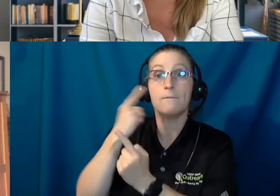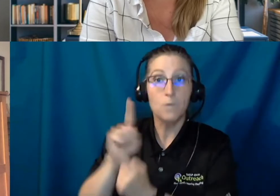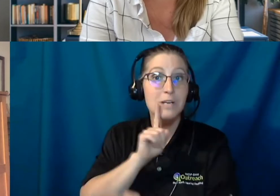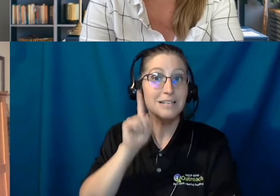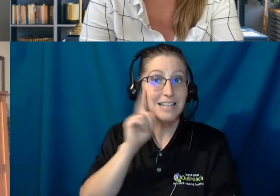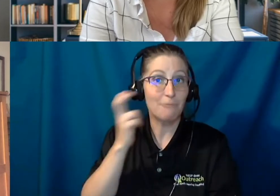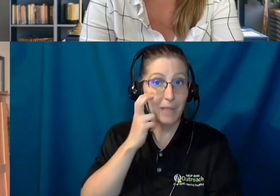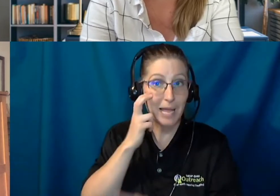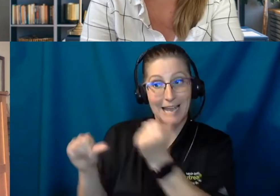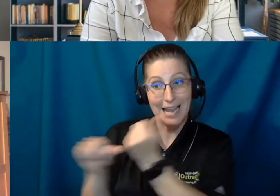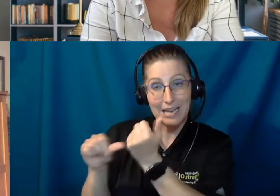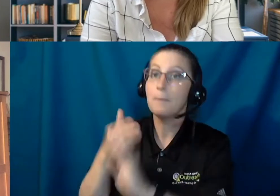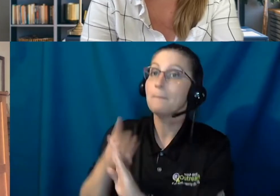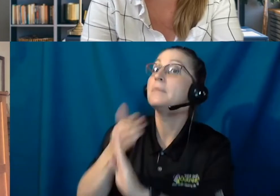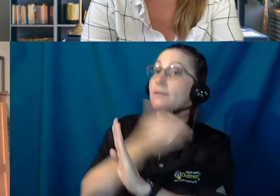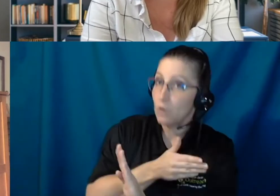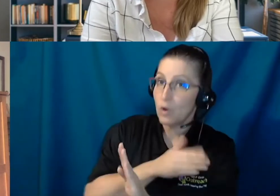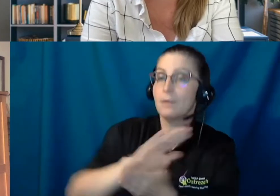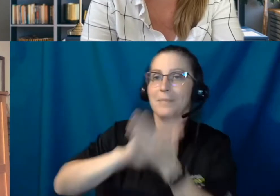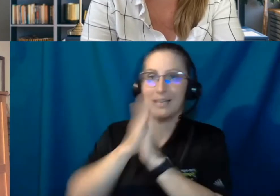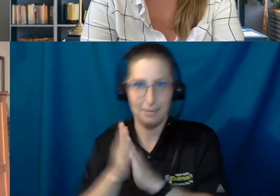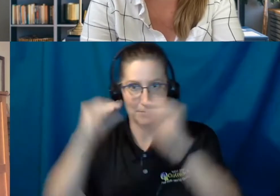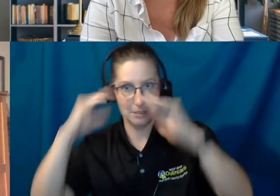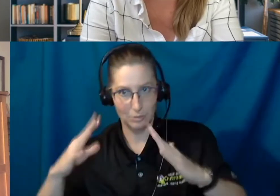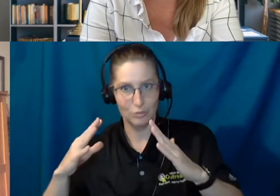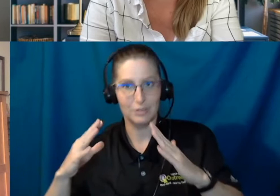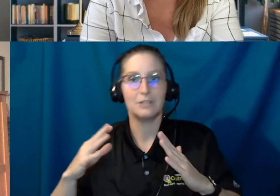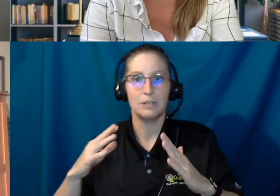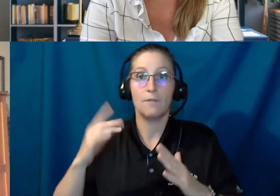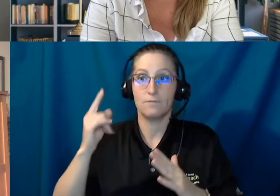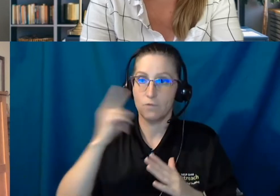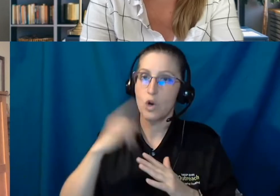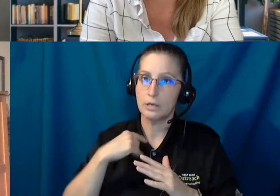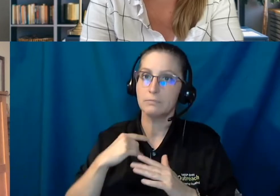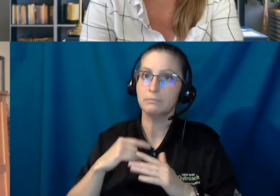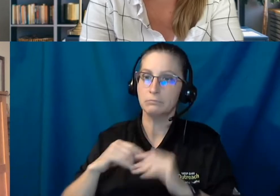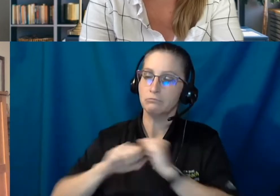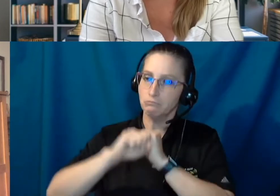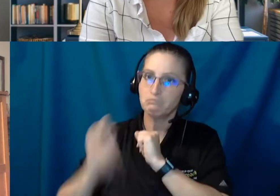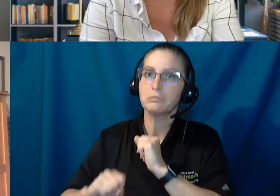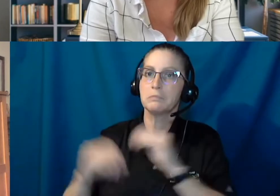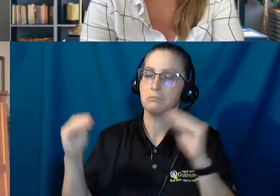to becoming a teacher in an extensive support needs classroom. Her passion in education